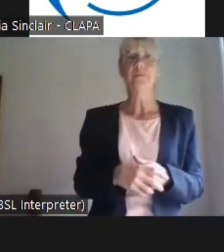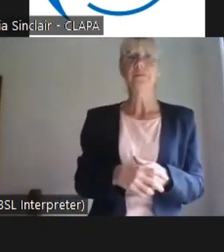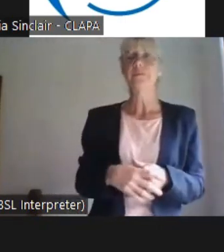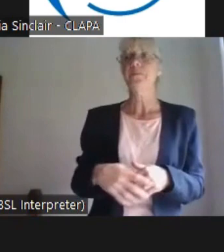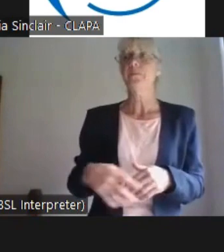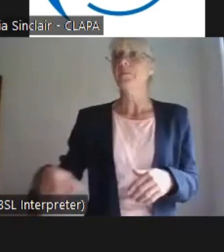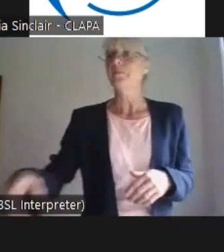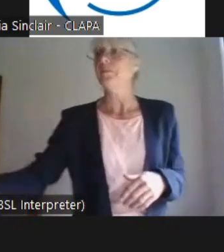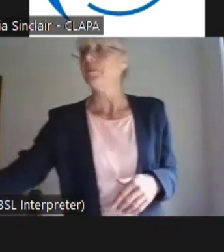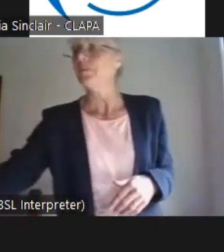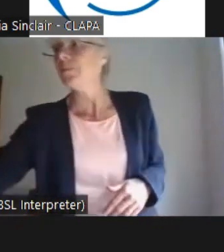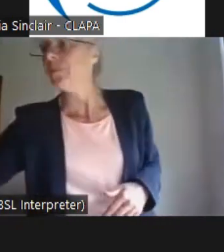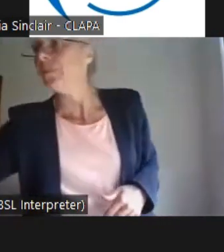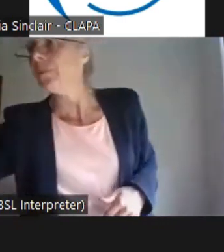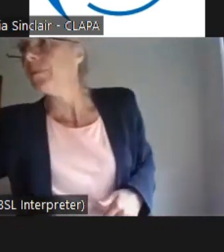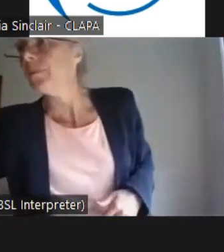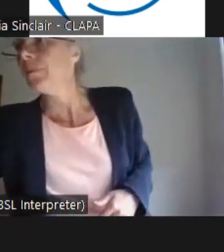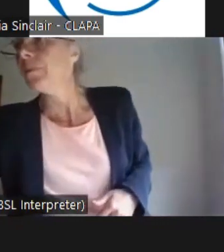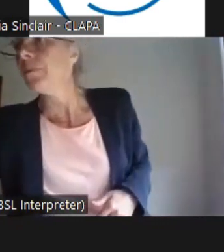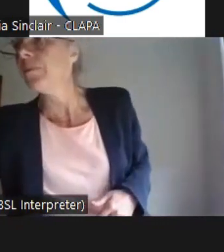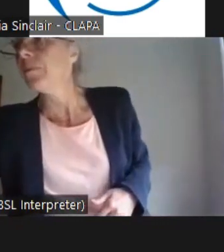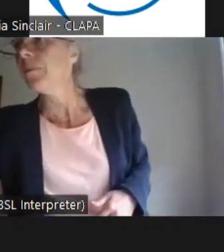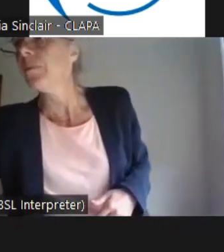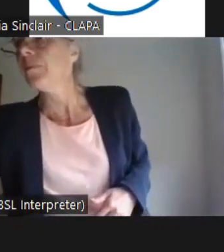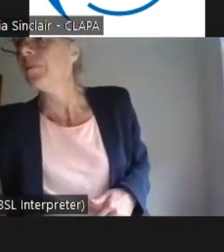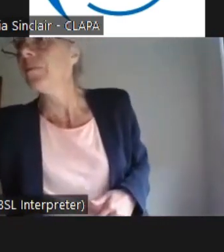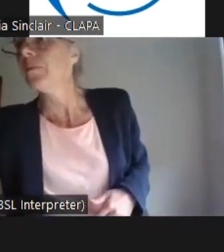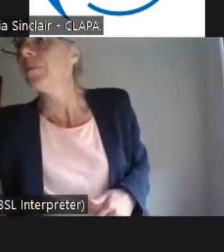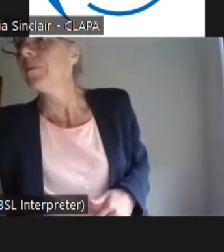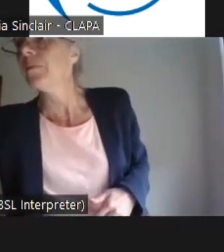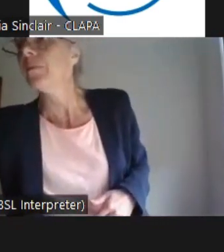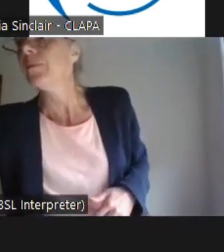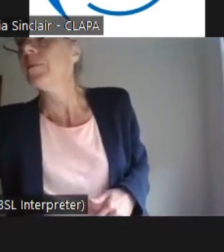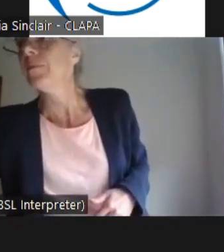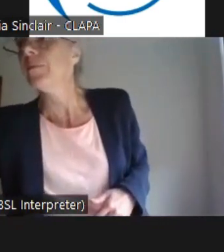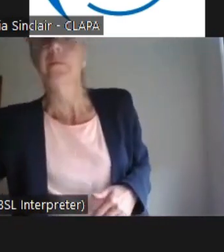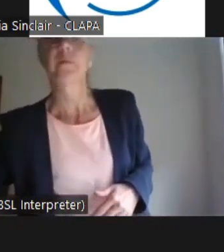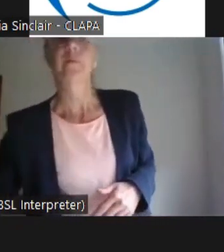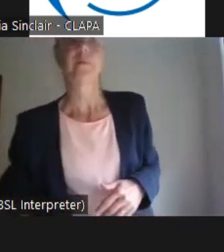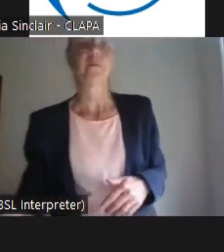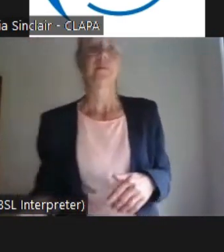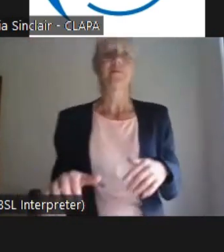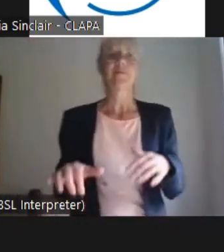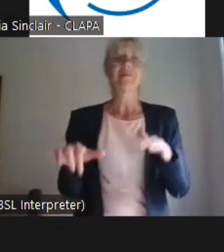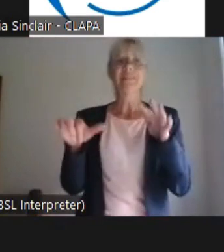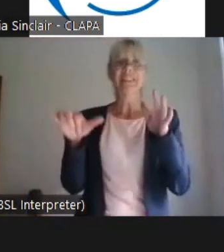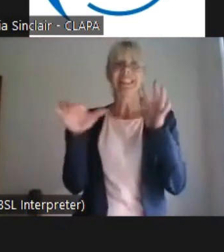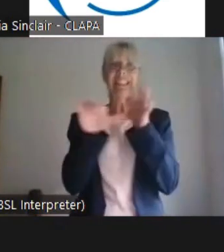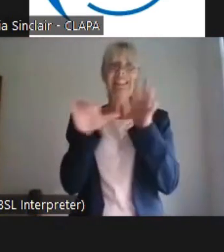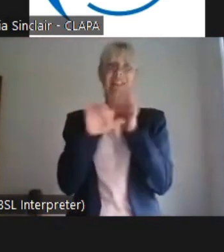right um it's quite difficult to do an interest on your own child sadly depending on on their age